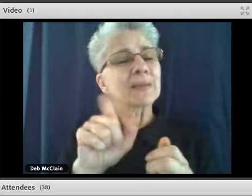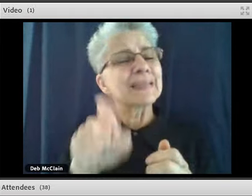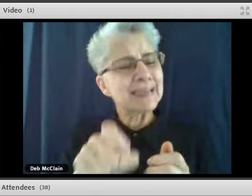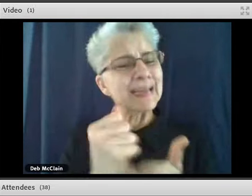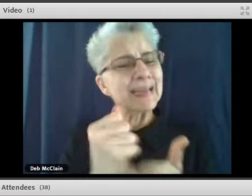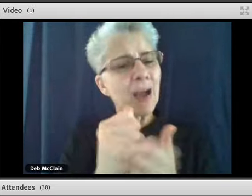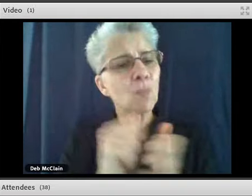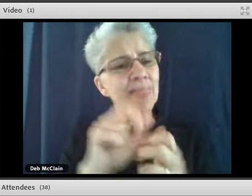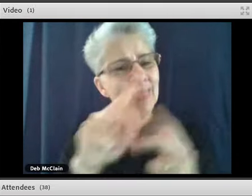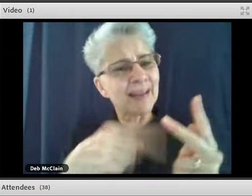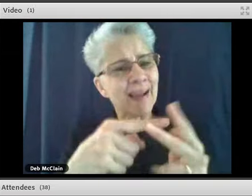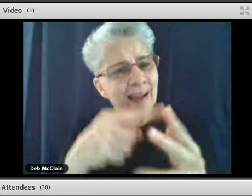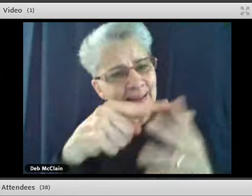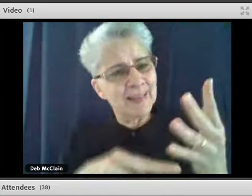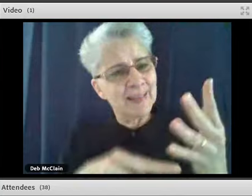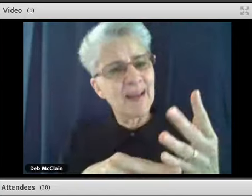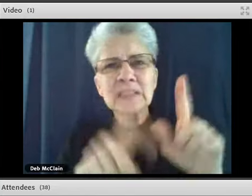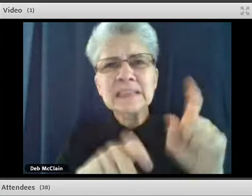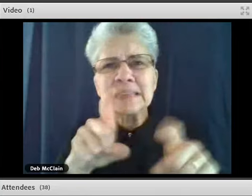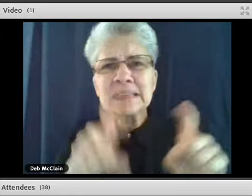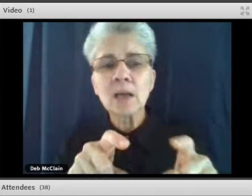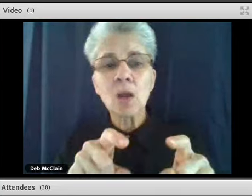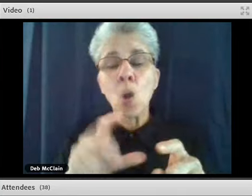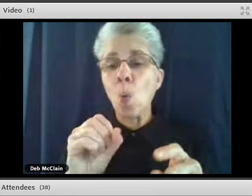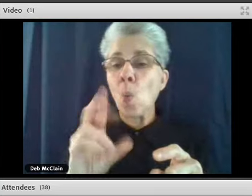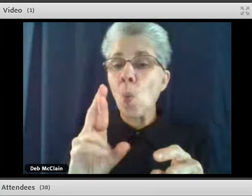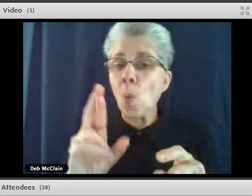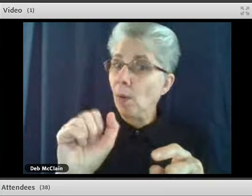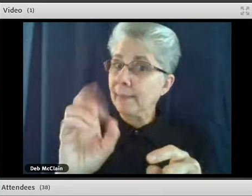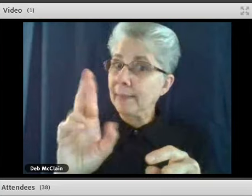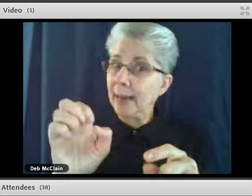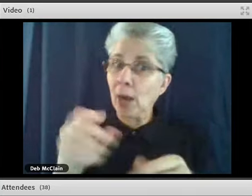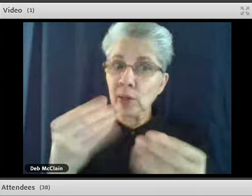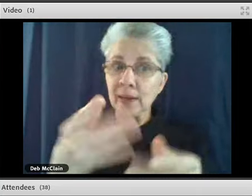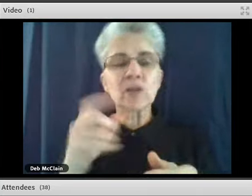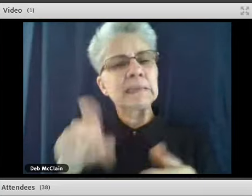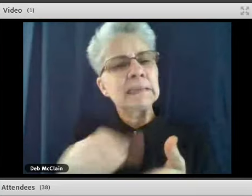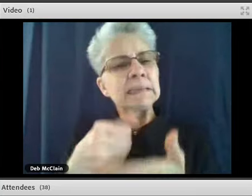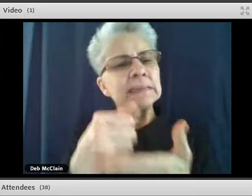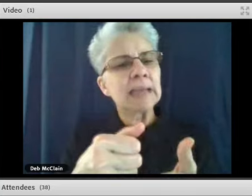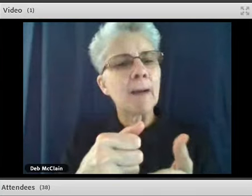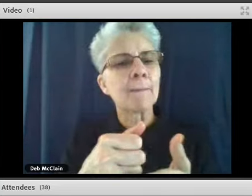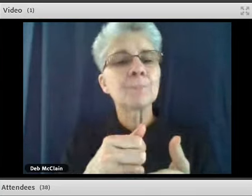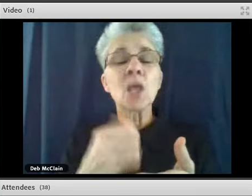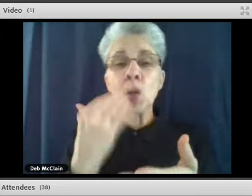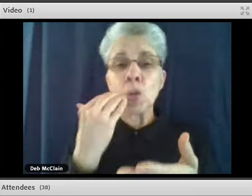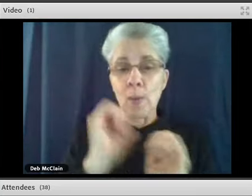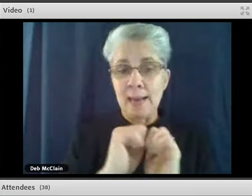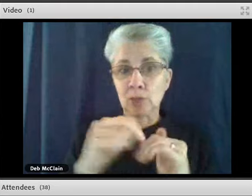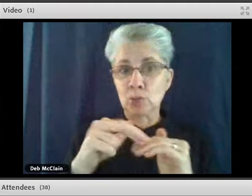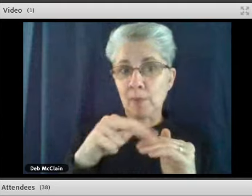with those types of queries -- or their caregivers do. So, knowing where to refer people is a big deal.